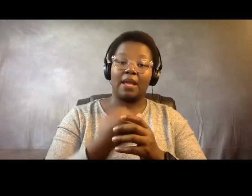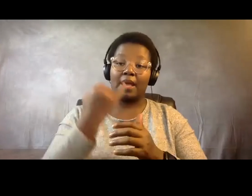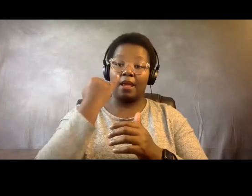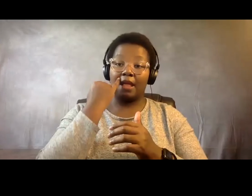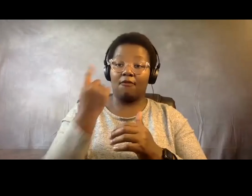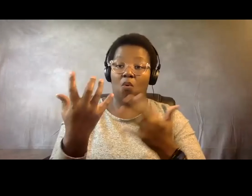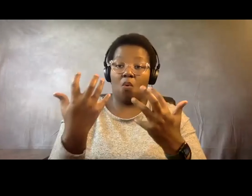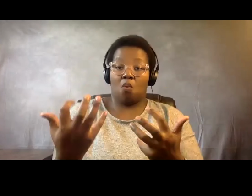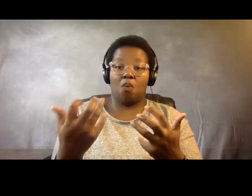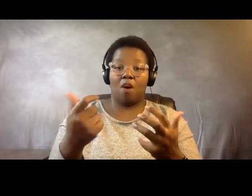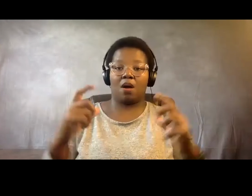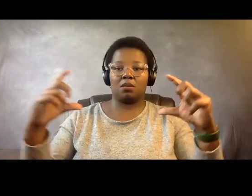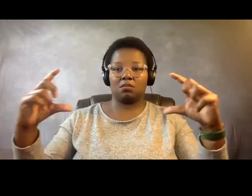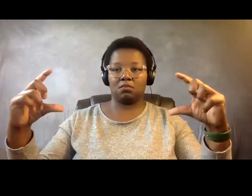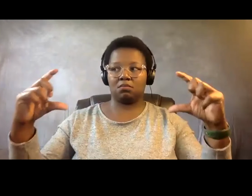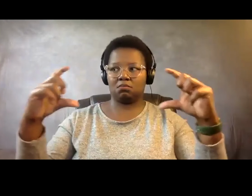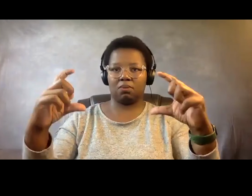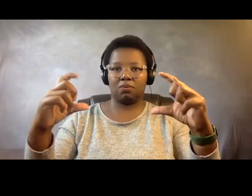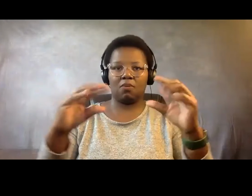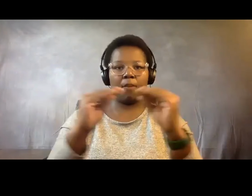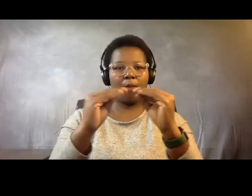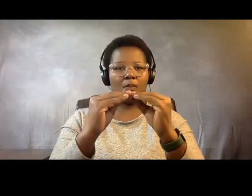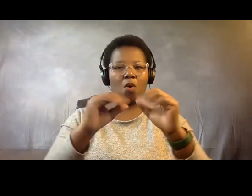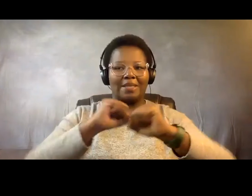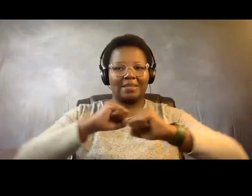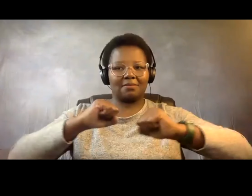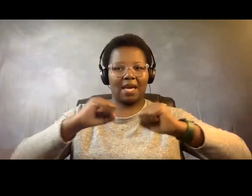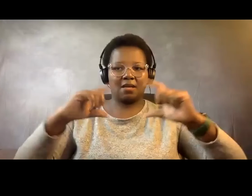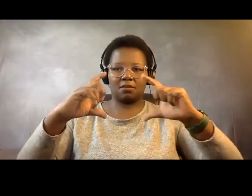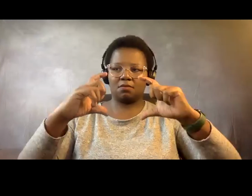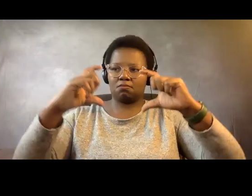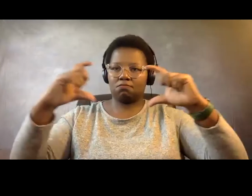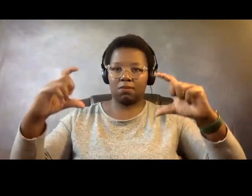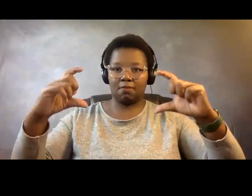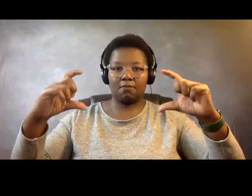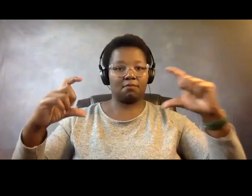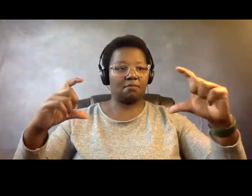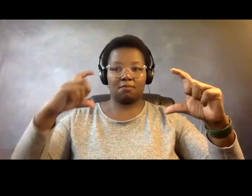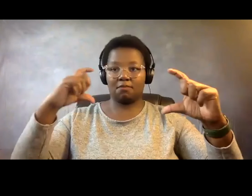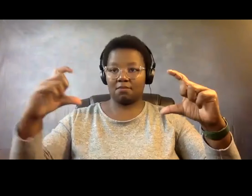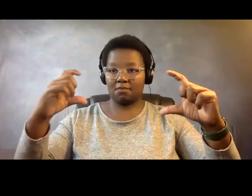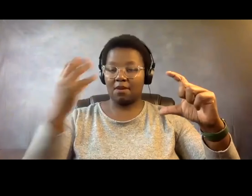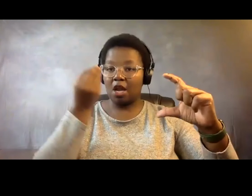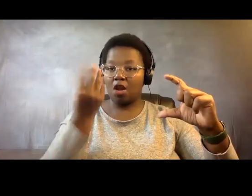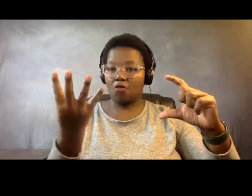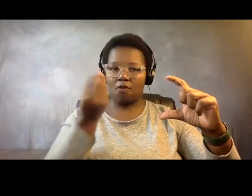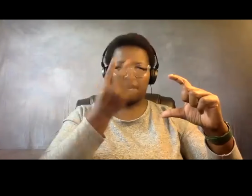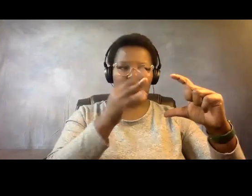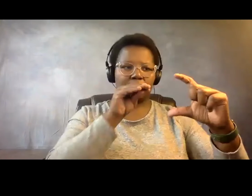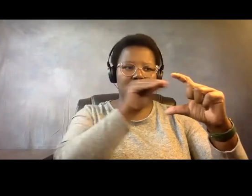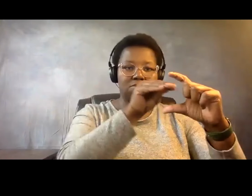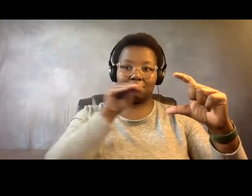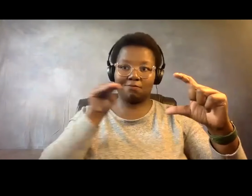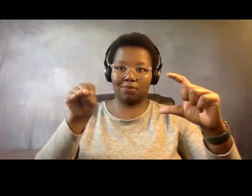I stacked some content on top of each other. So I have kind of a little card, because this